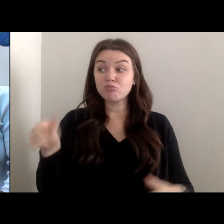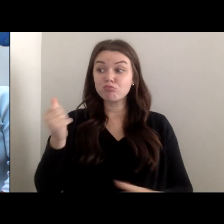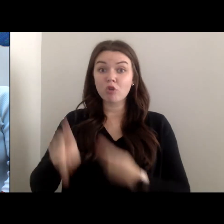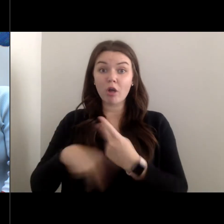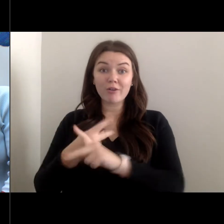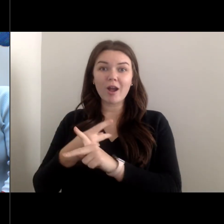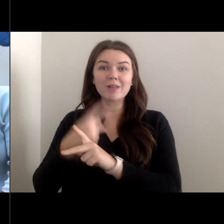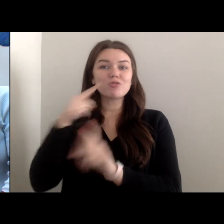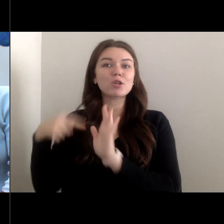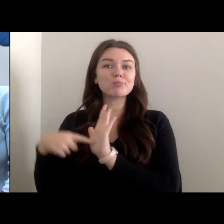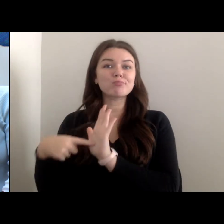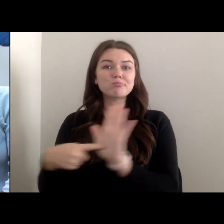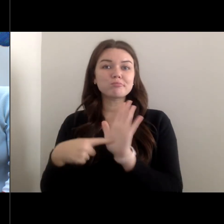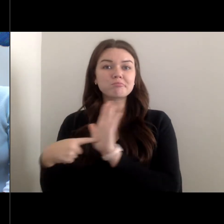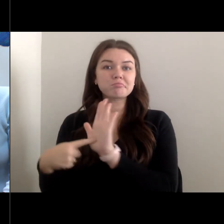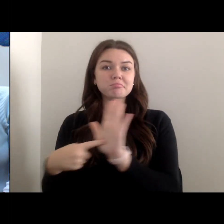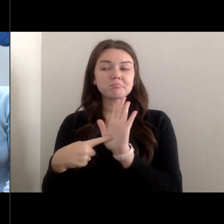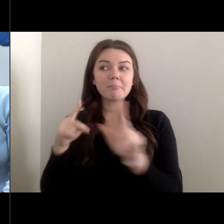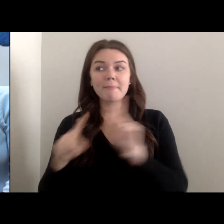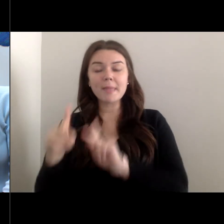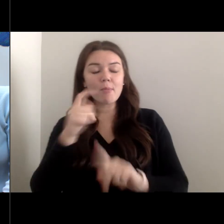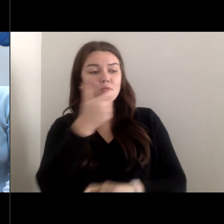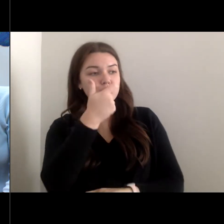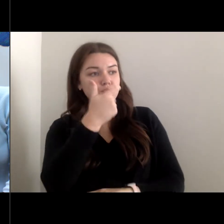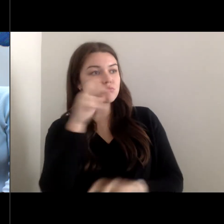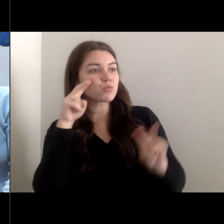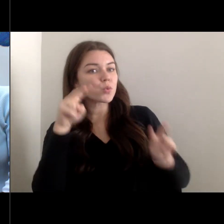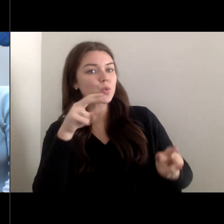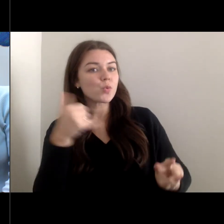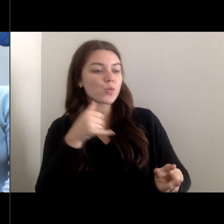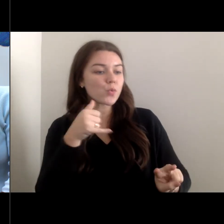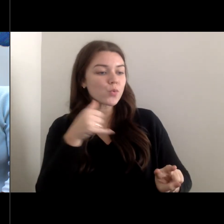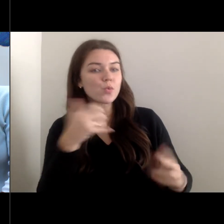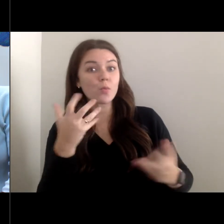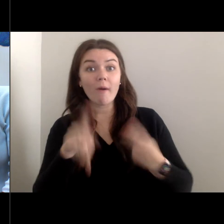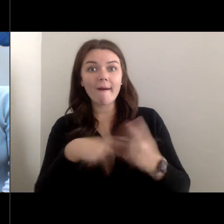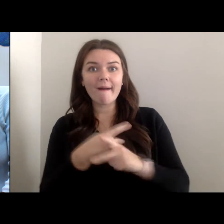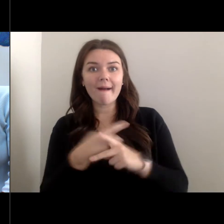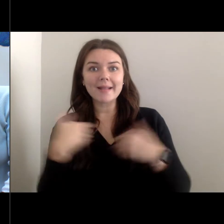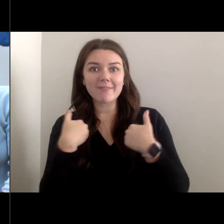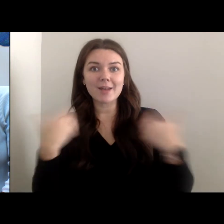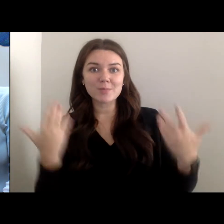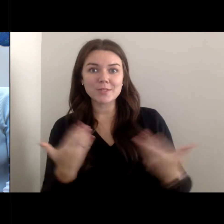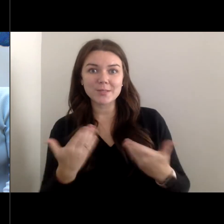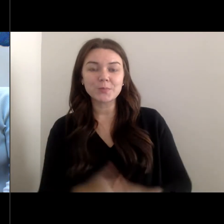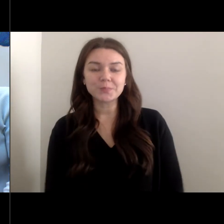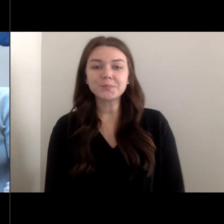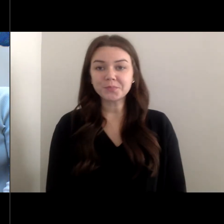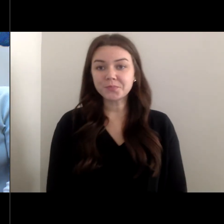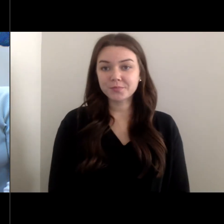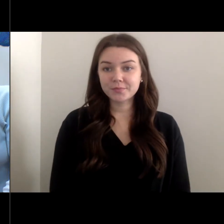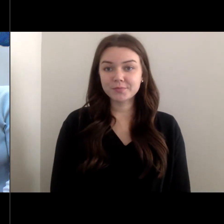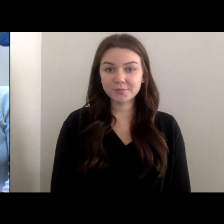who can come into the aquarium, what kinds of animals we have living in our waters around here. Unfortunately, if you live in Kodiak,